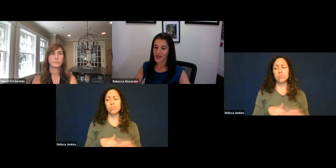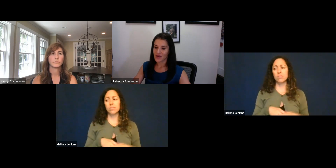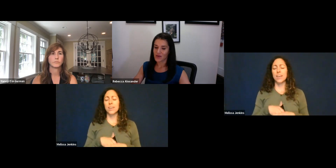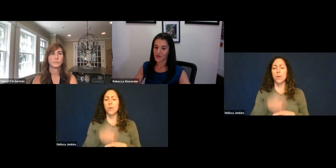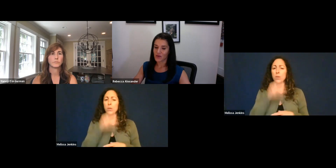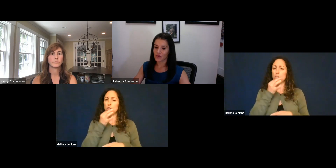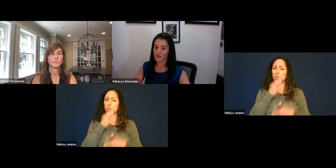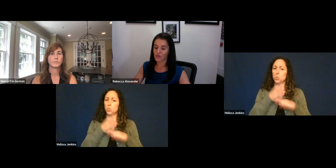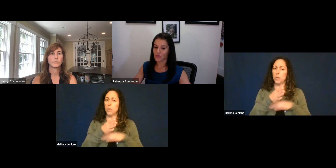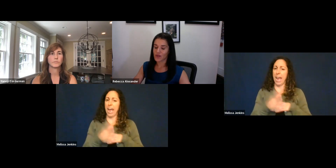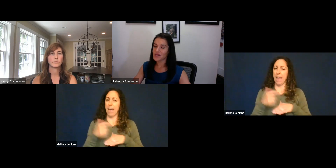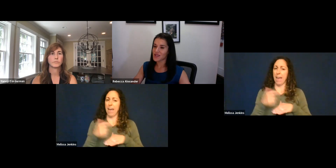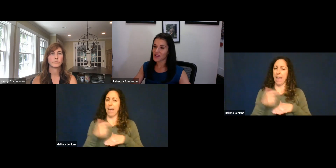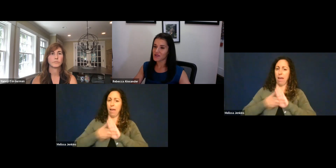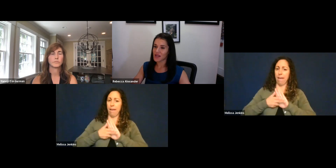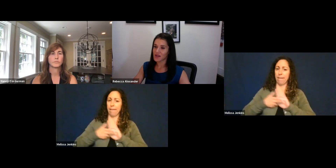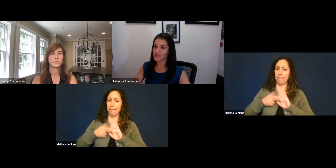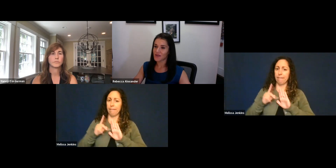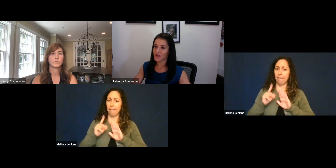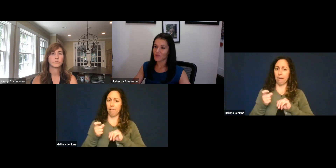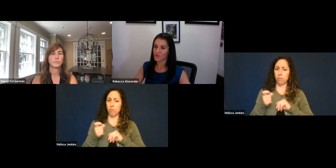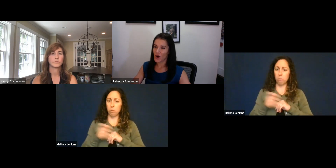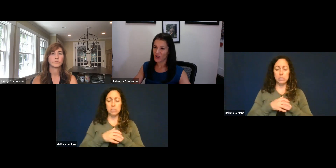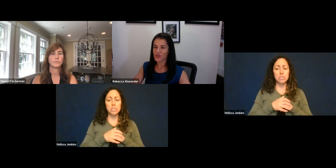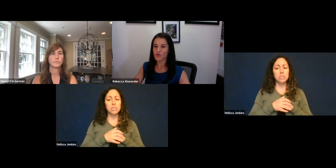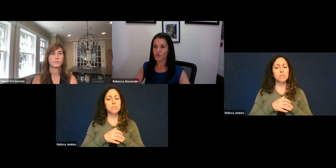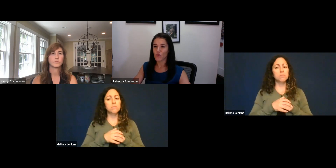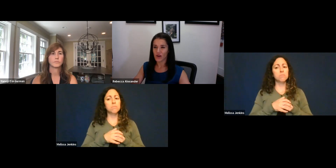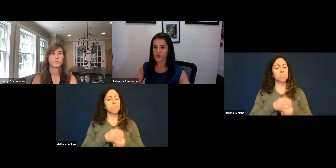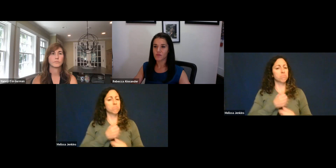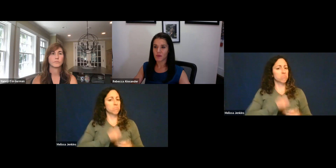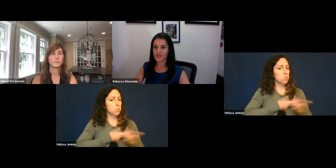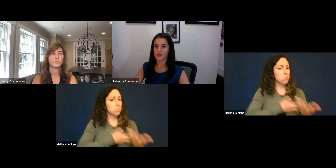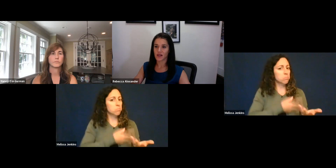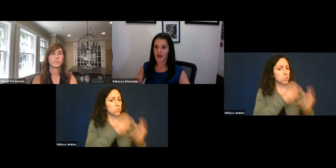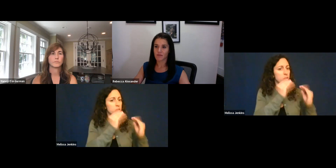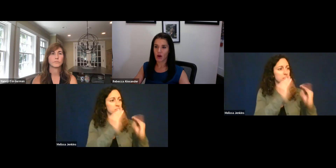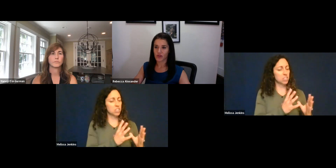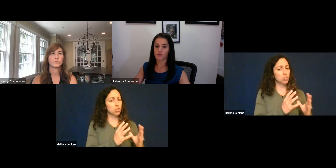And he said to me, why don't you speak to the class about this?